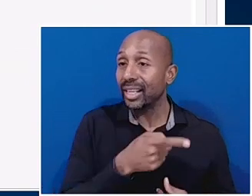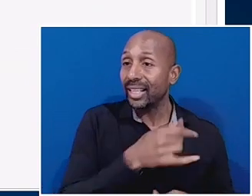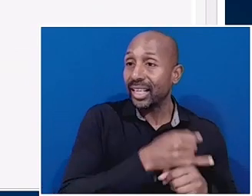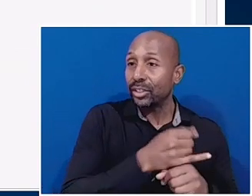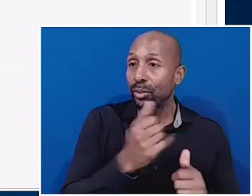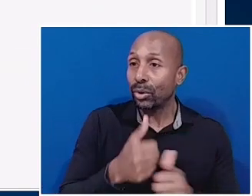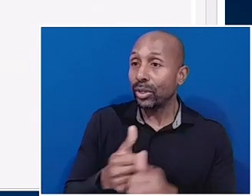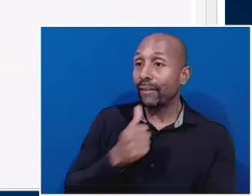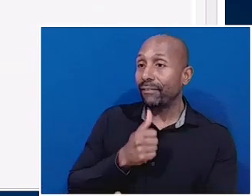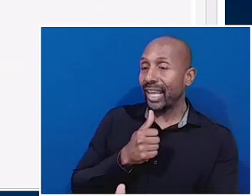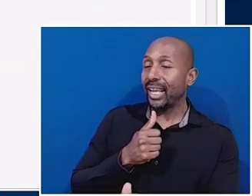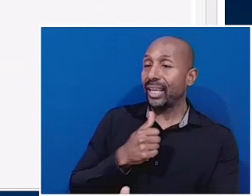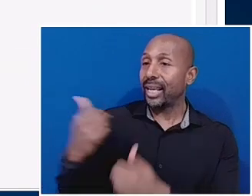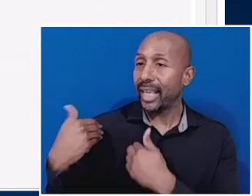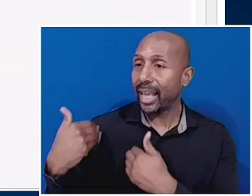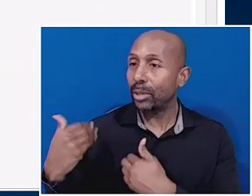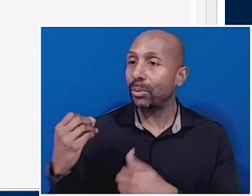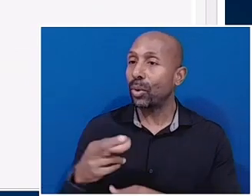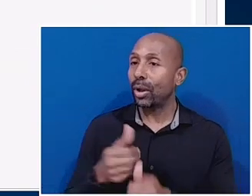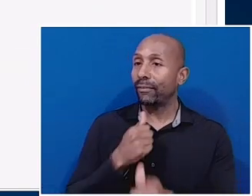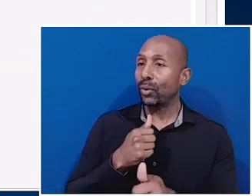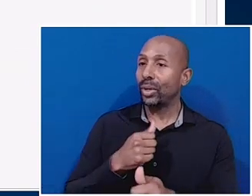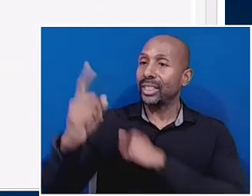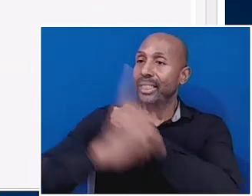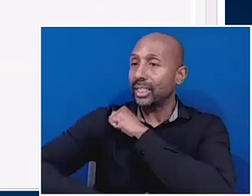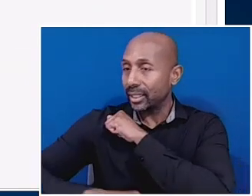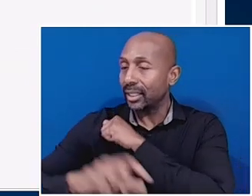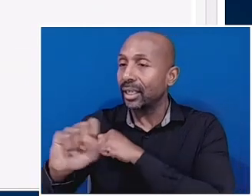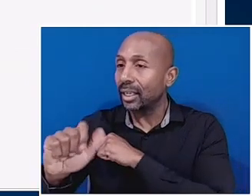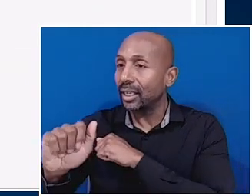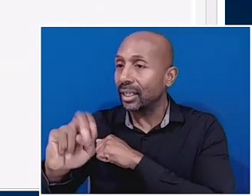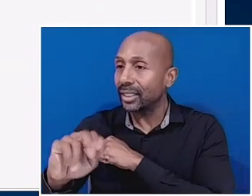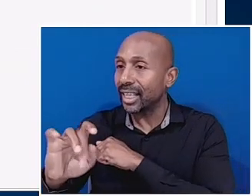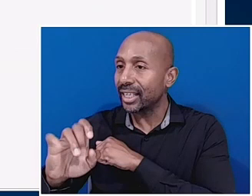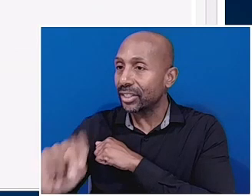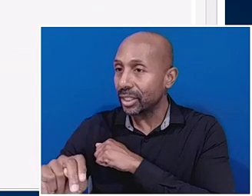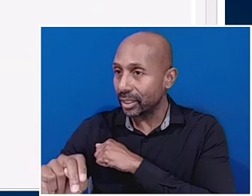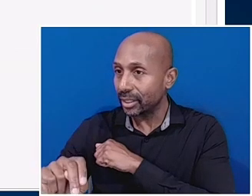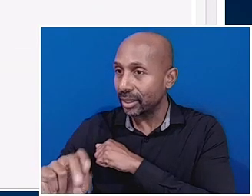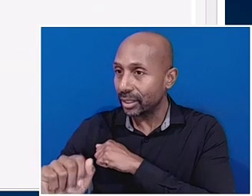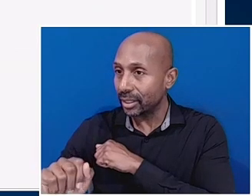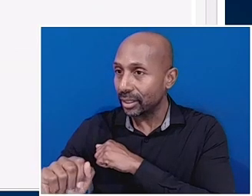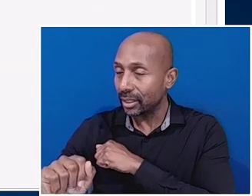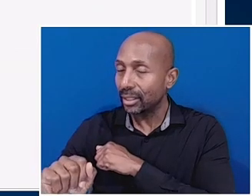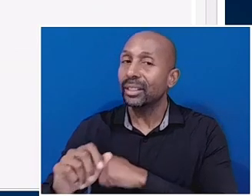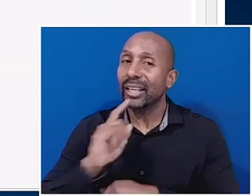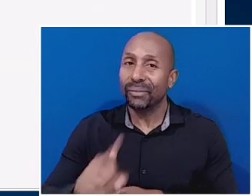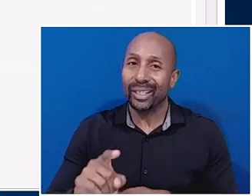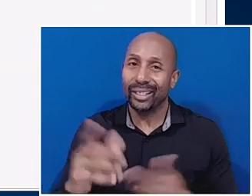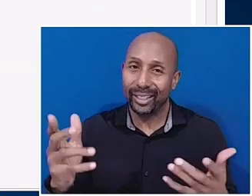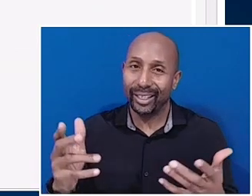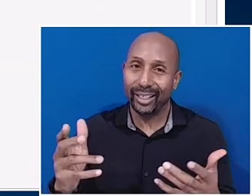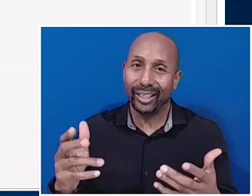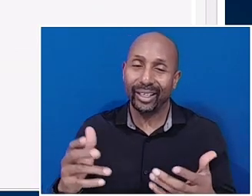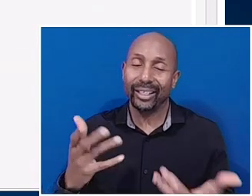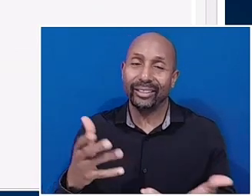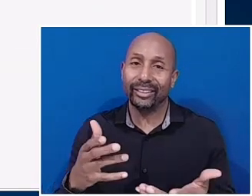And it's leading to a race to the bottom, when it is that case. And I think that it is core to making sure